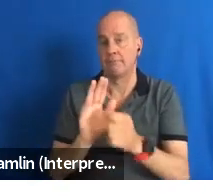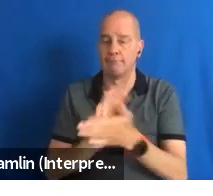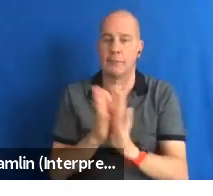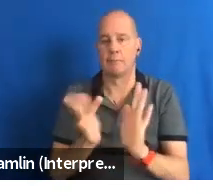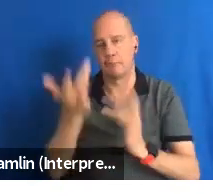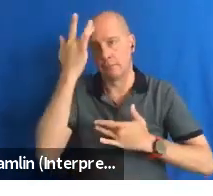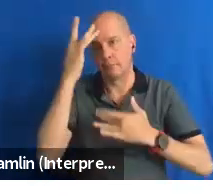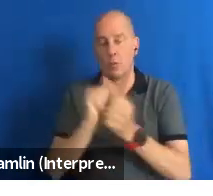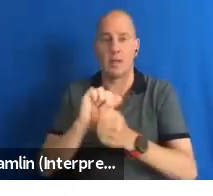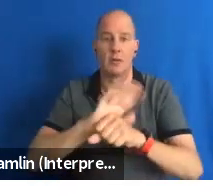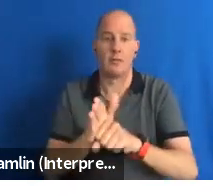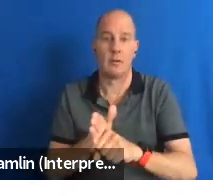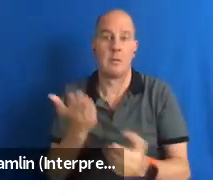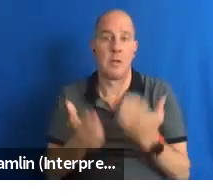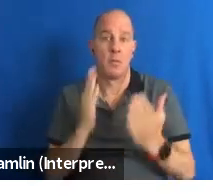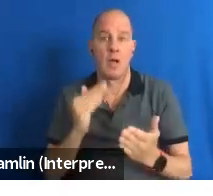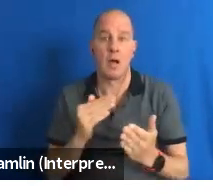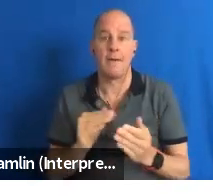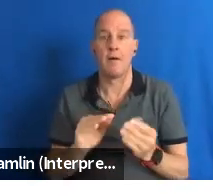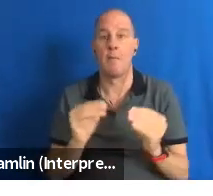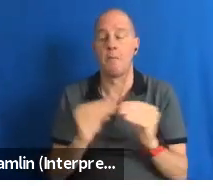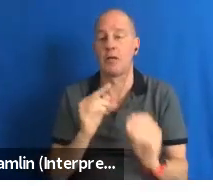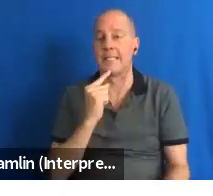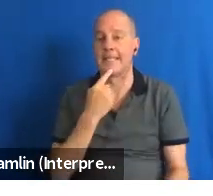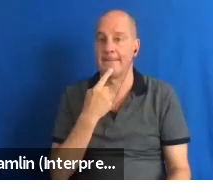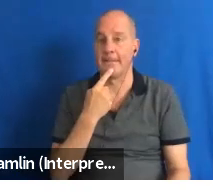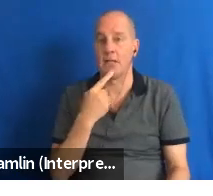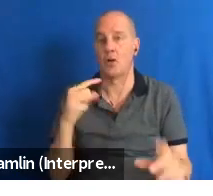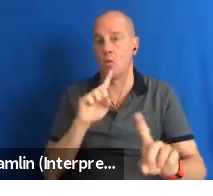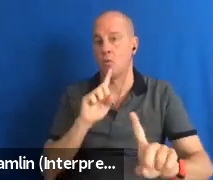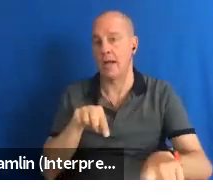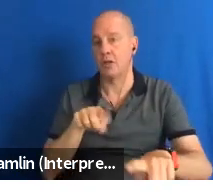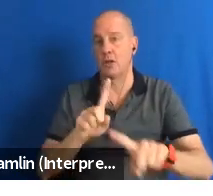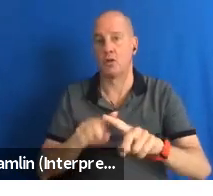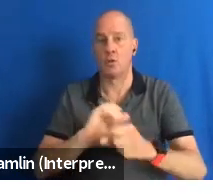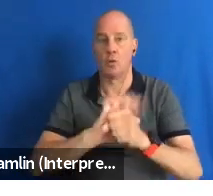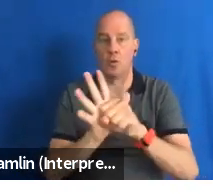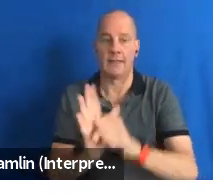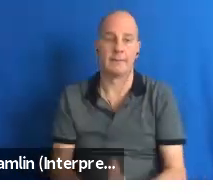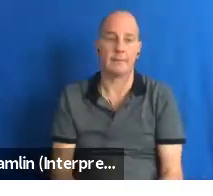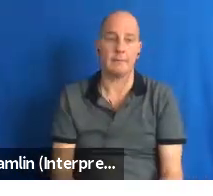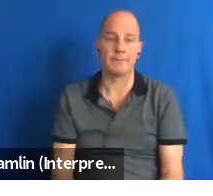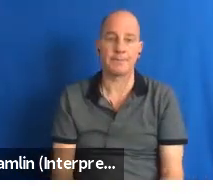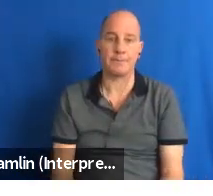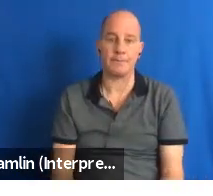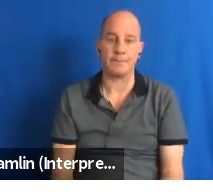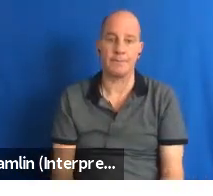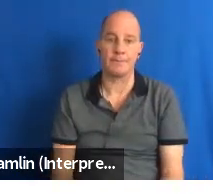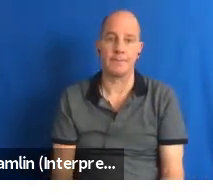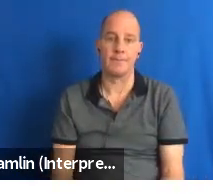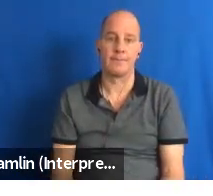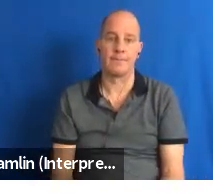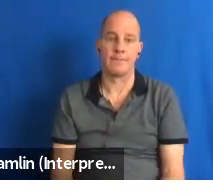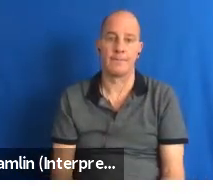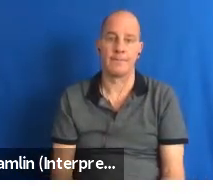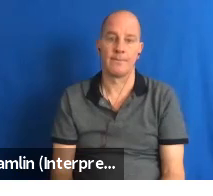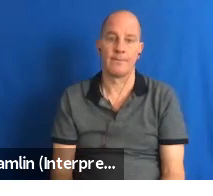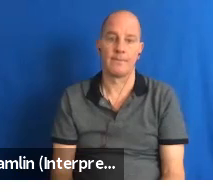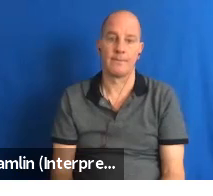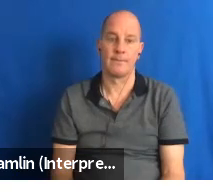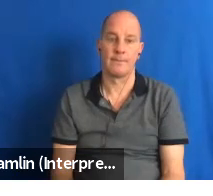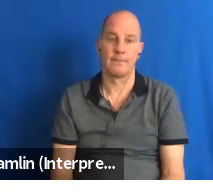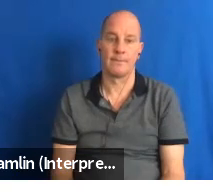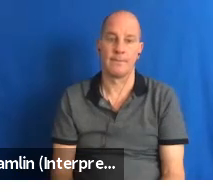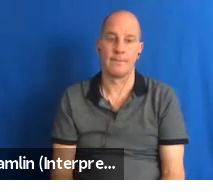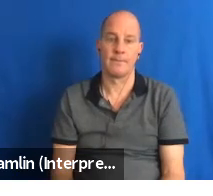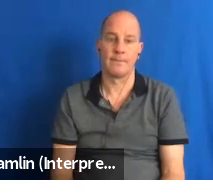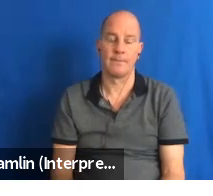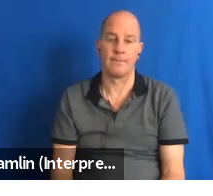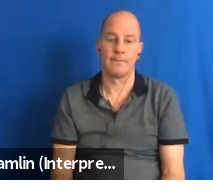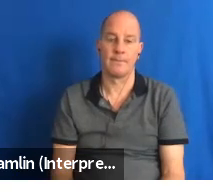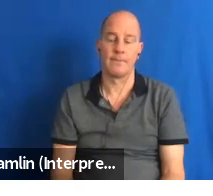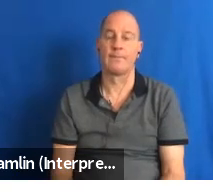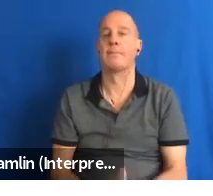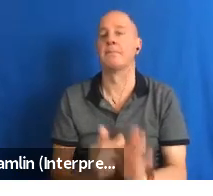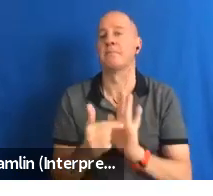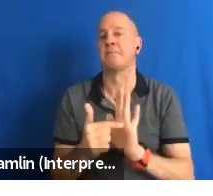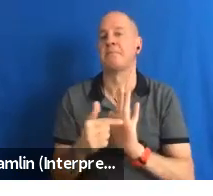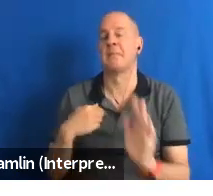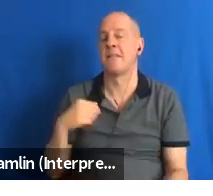adverse health reaction to it. So, for instance, there was a CDC study that was done looking at